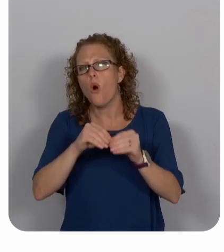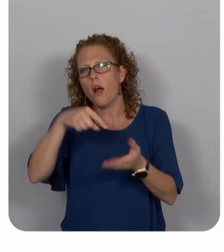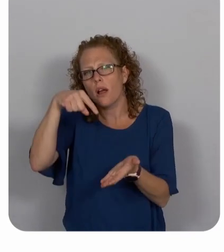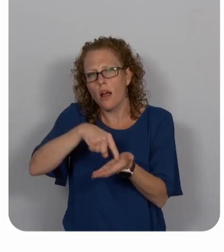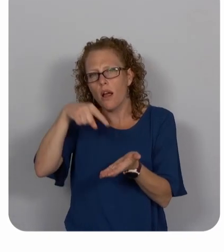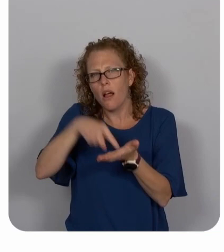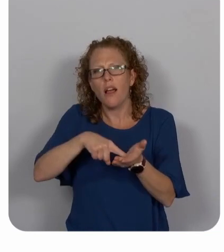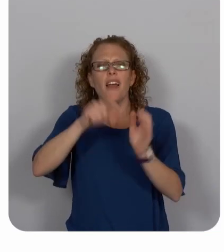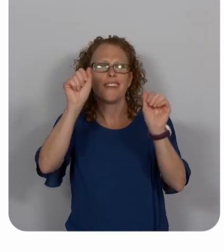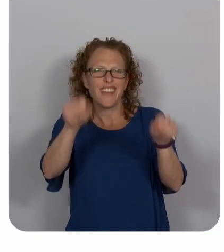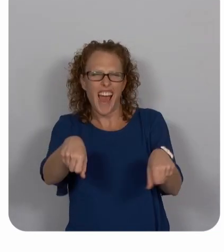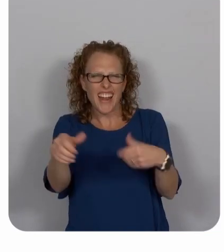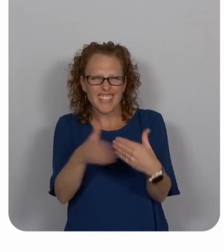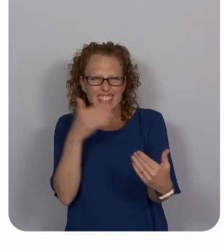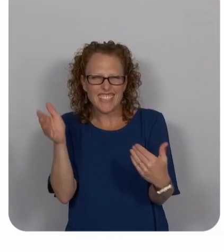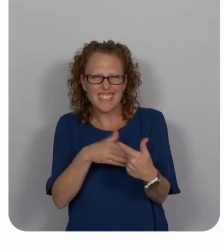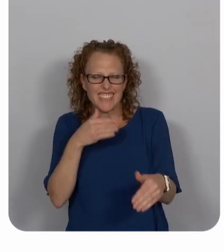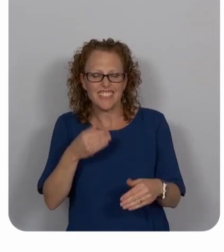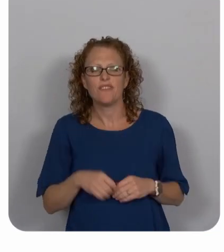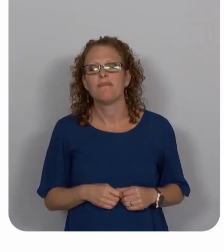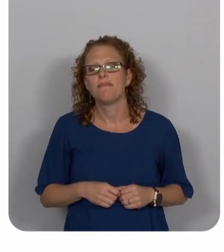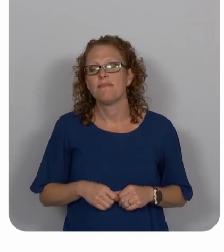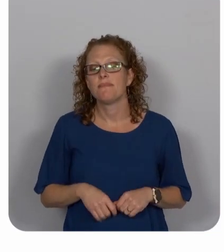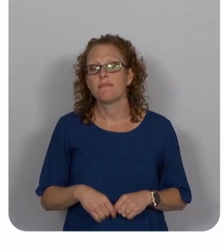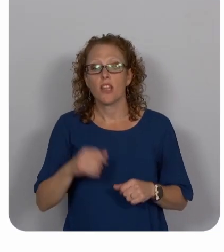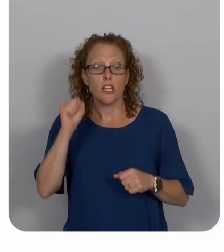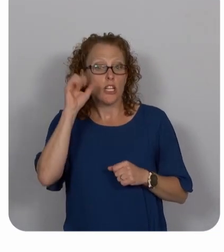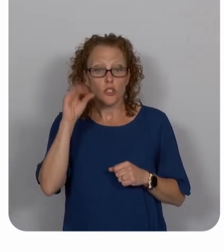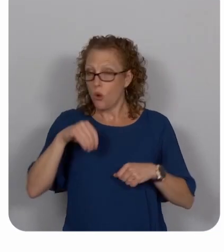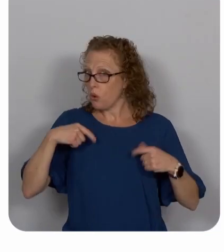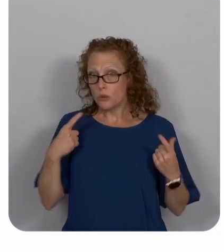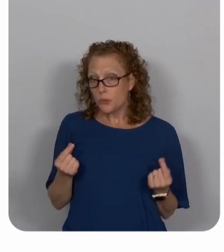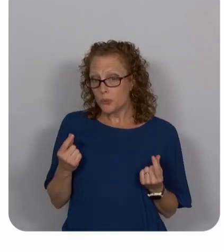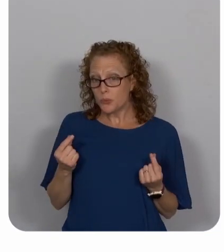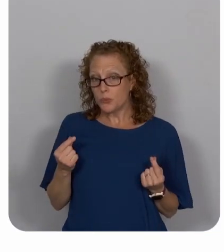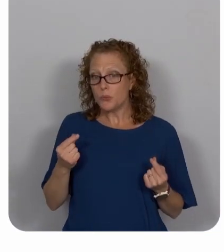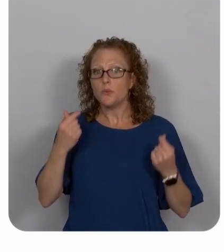For this, we ran some experiments to host the model on CPUs